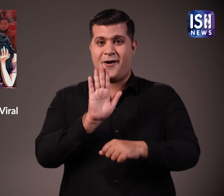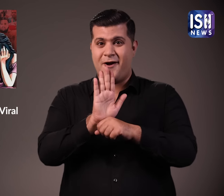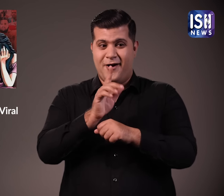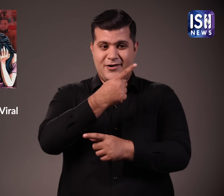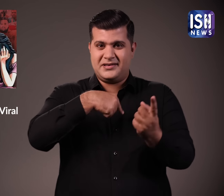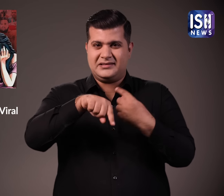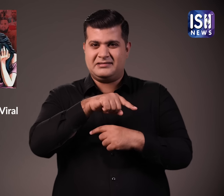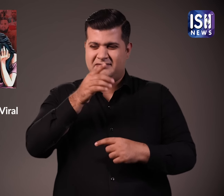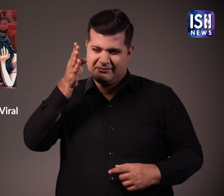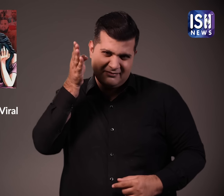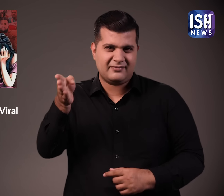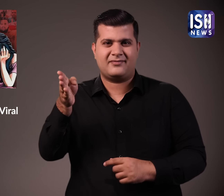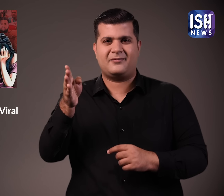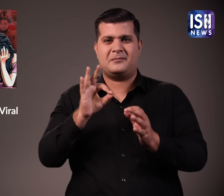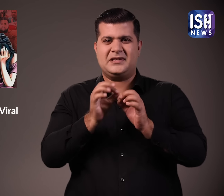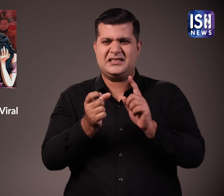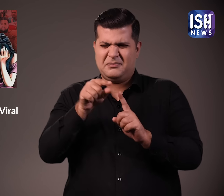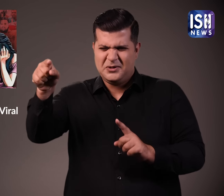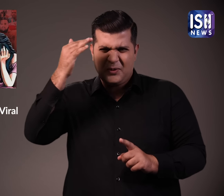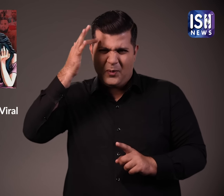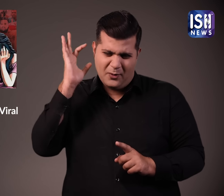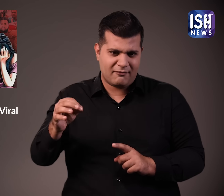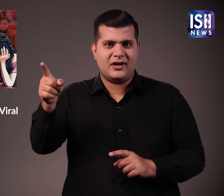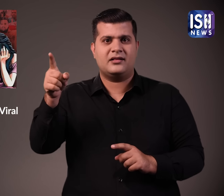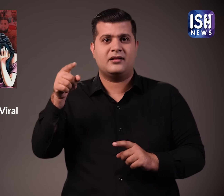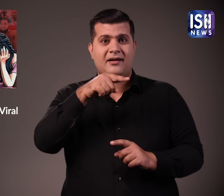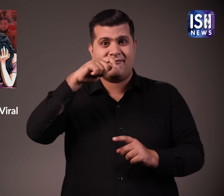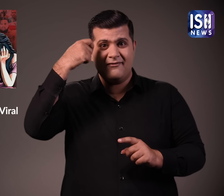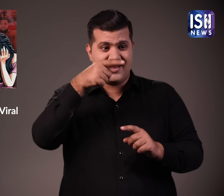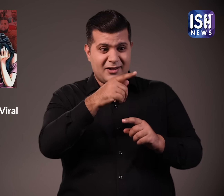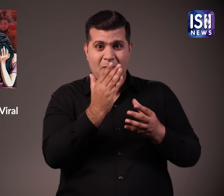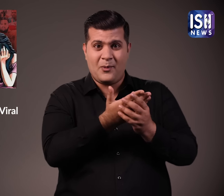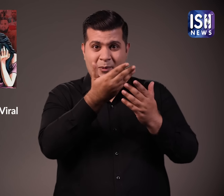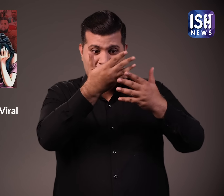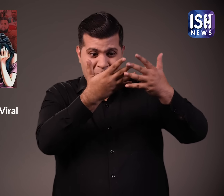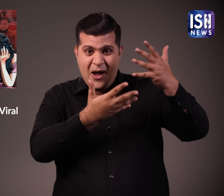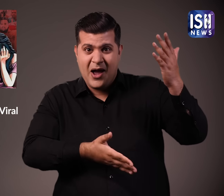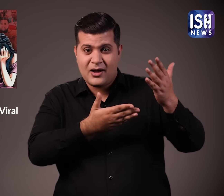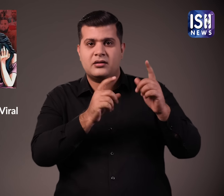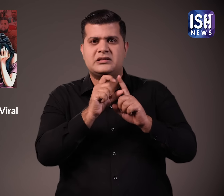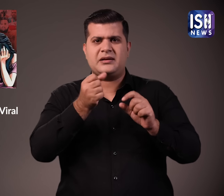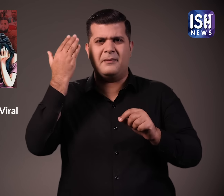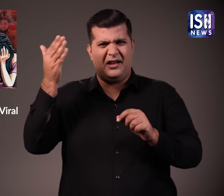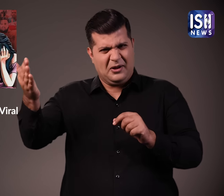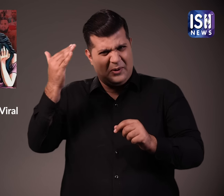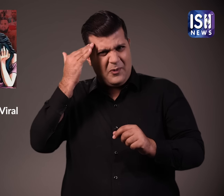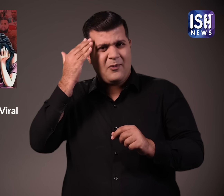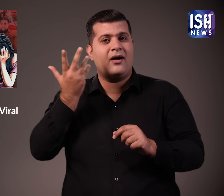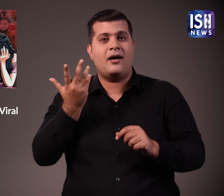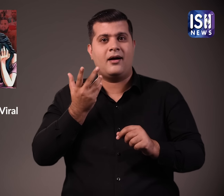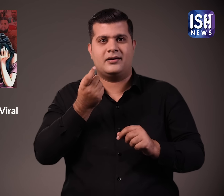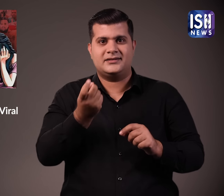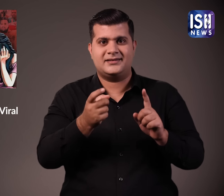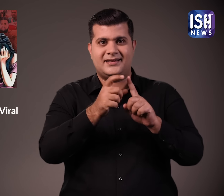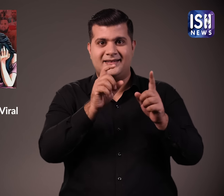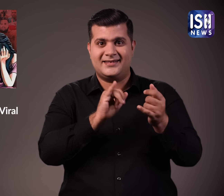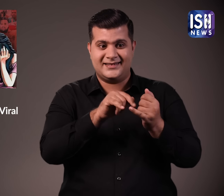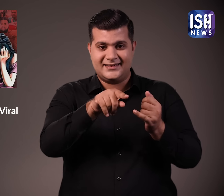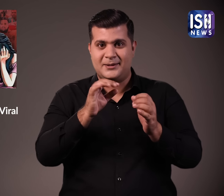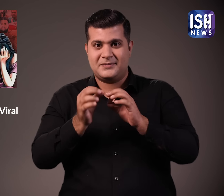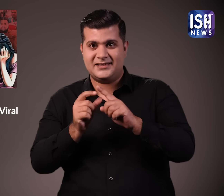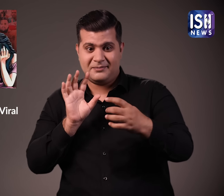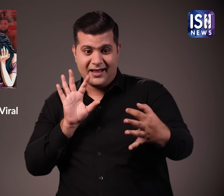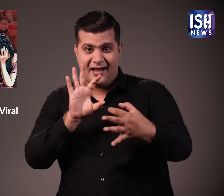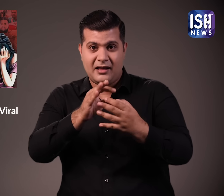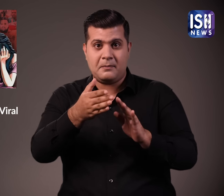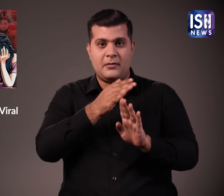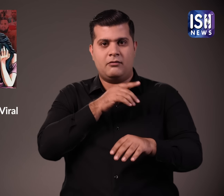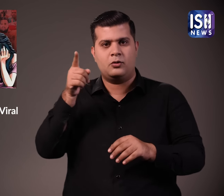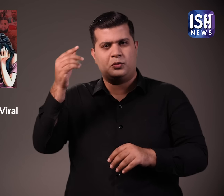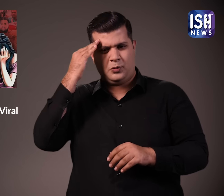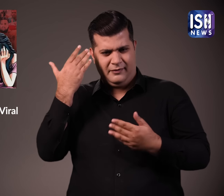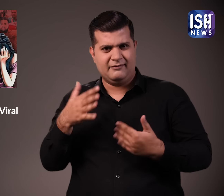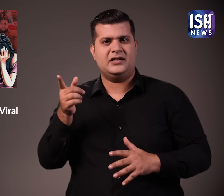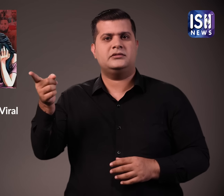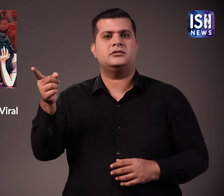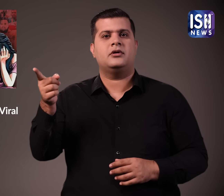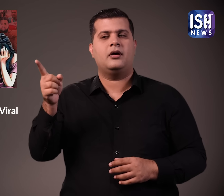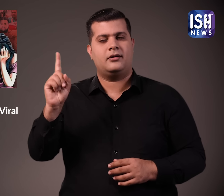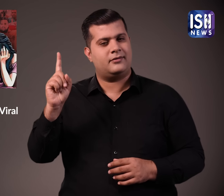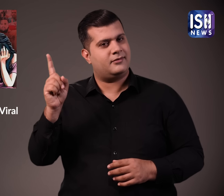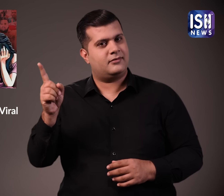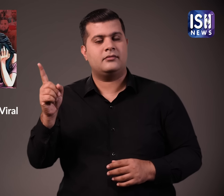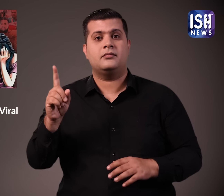Congress claimed that BJP was aware of the videos in December, even before allying with JD (S).